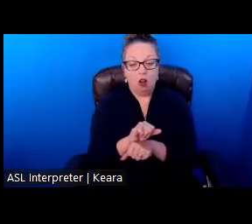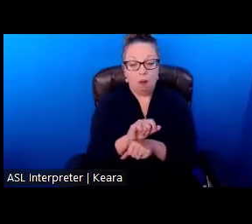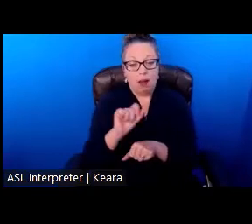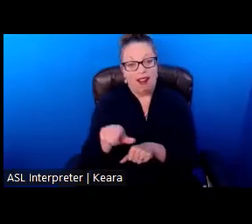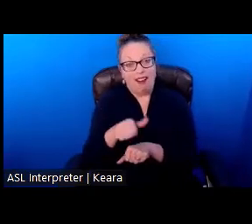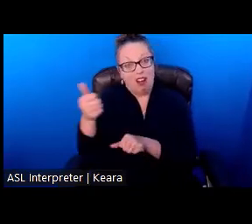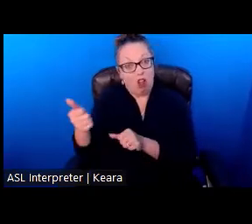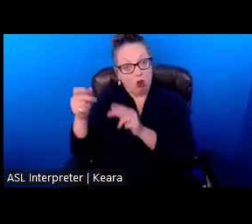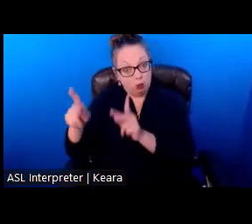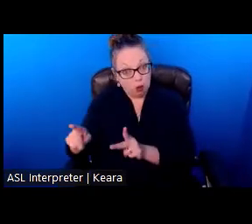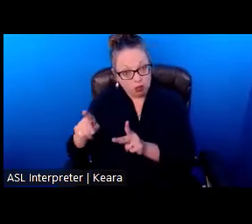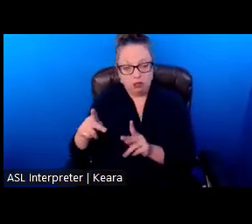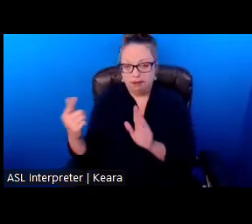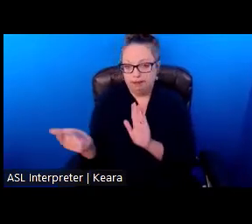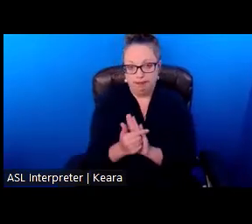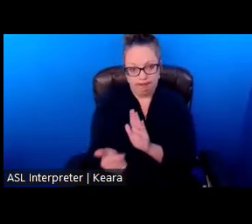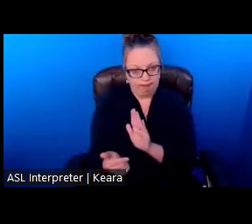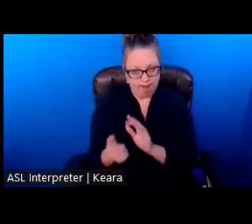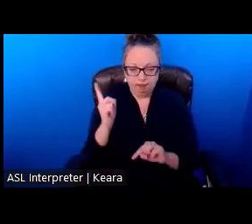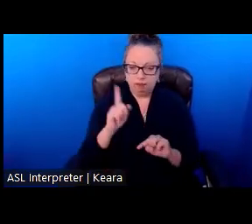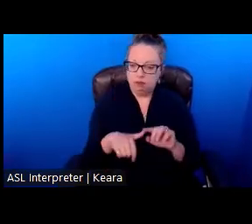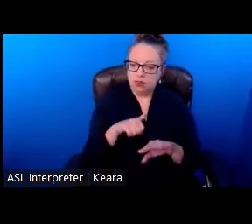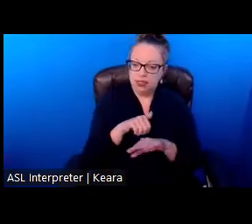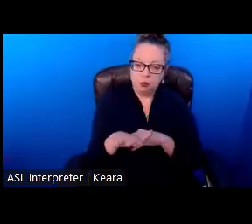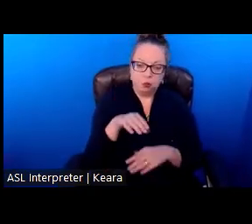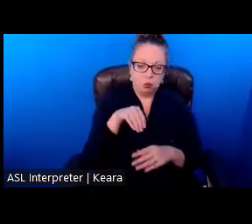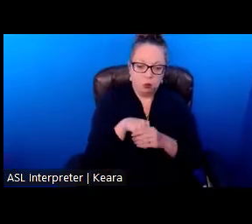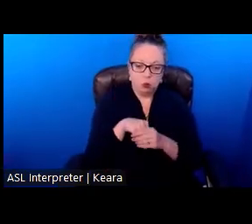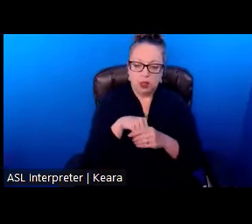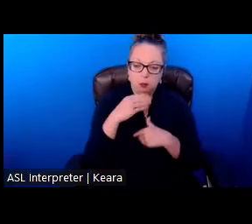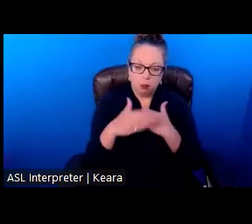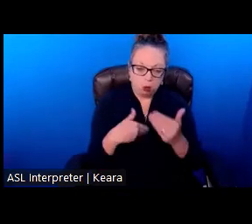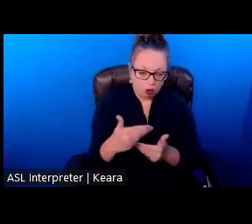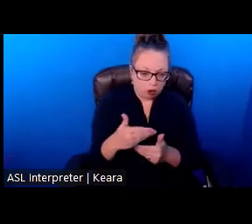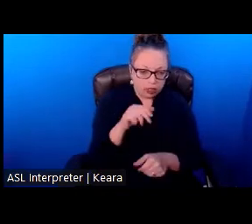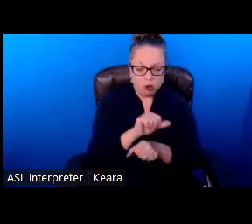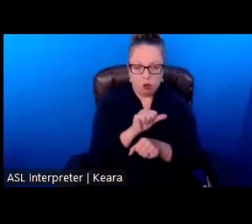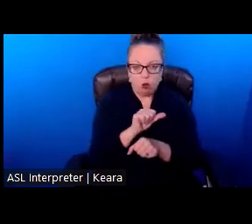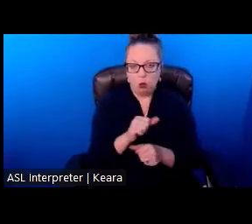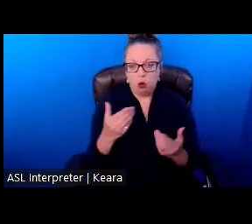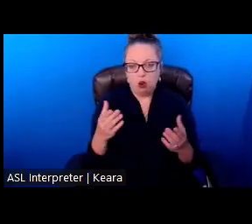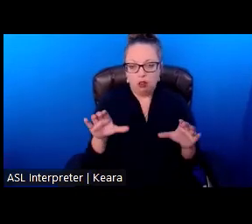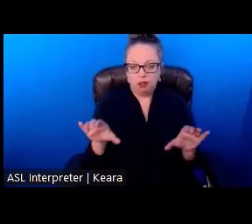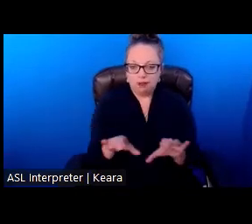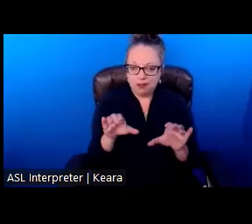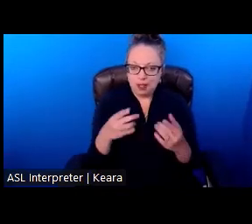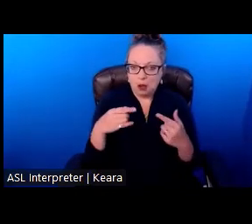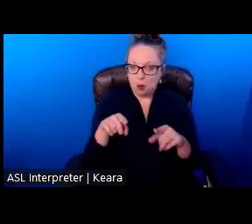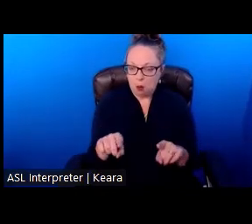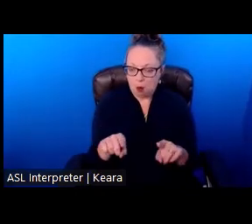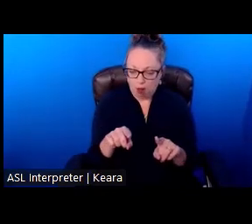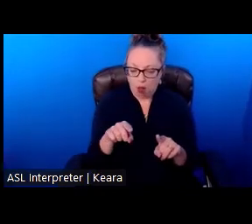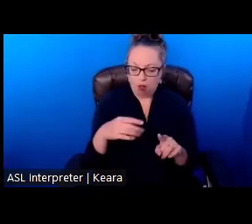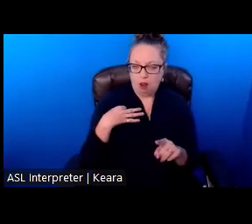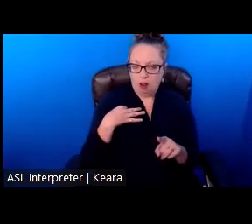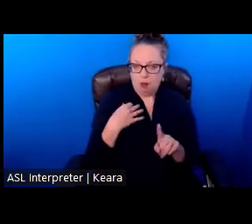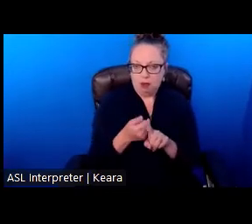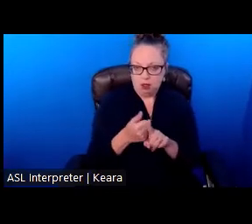Do not submit works in progress or work completed while the applicant was a student.